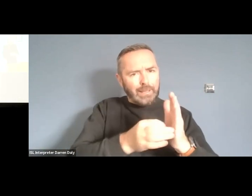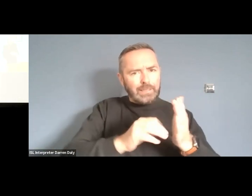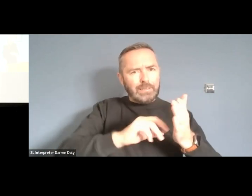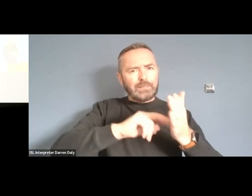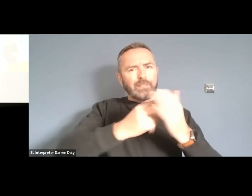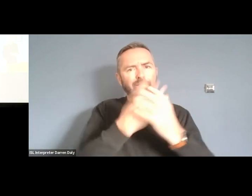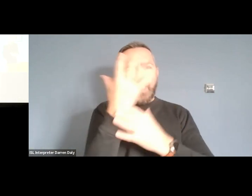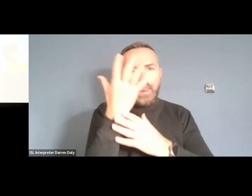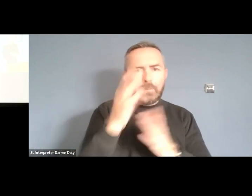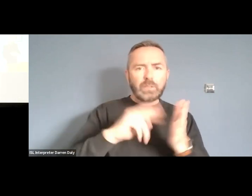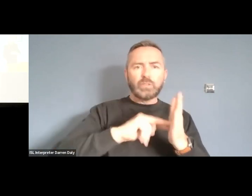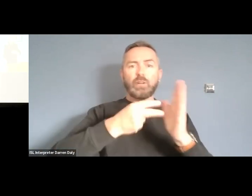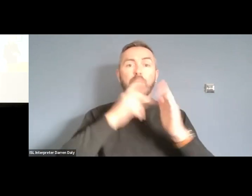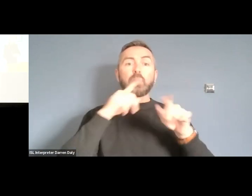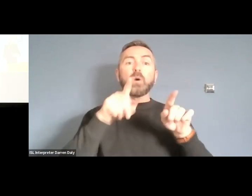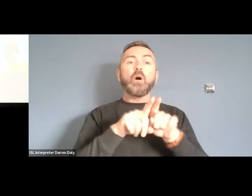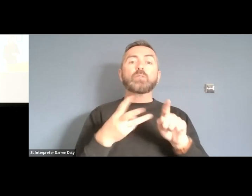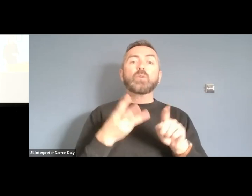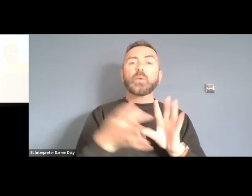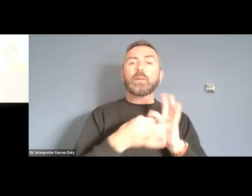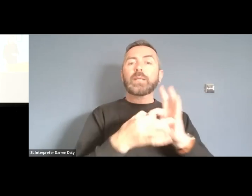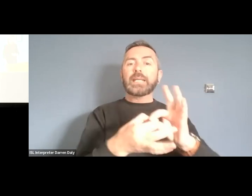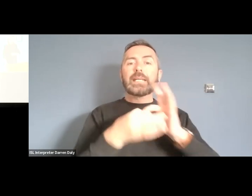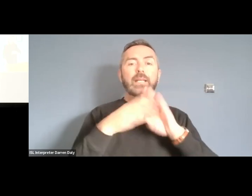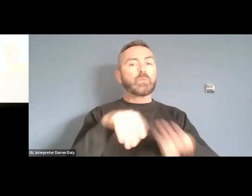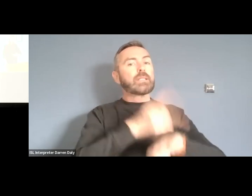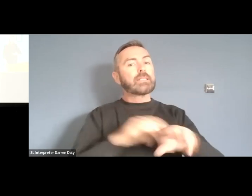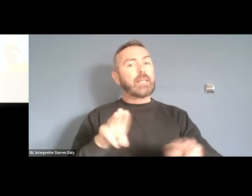also the way in which we engage with disabled people and properly and